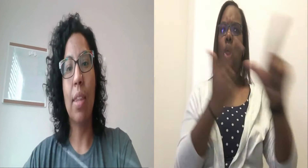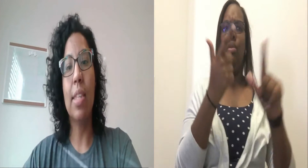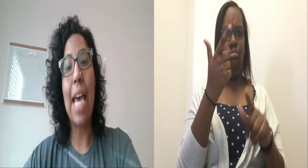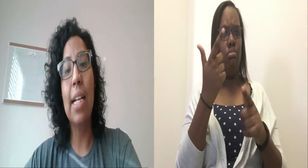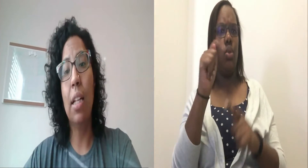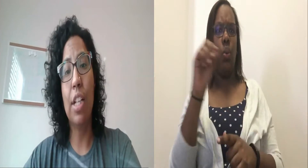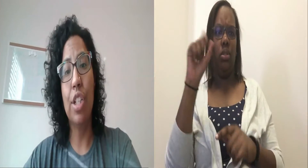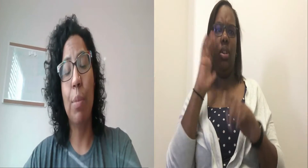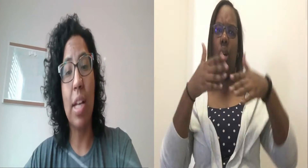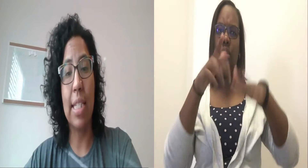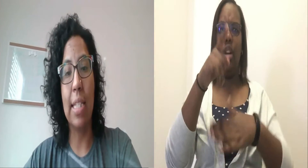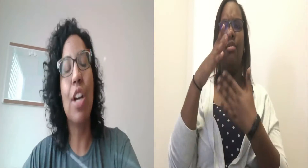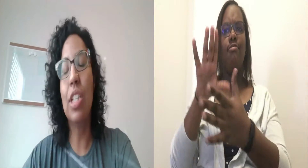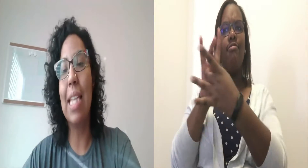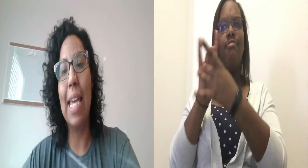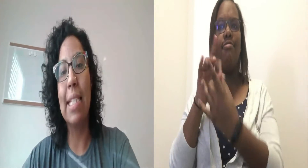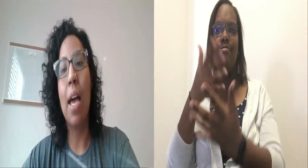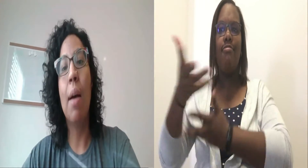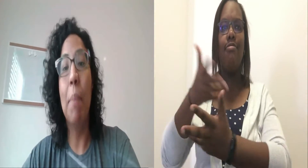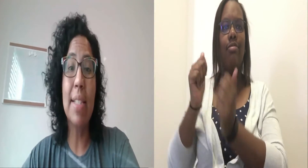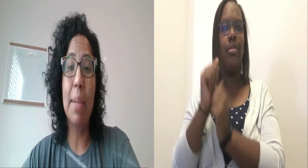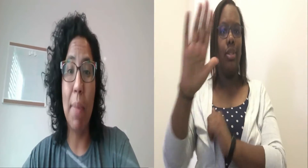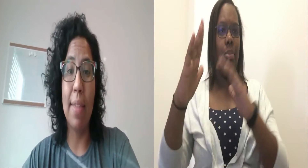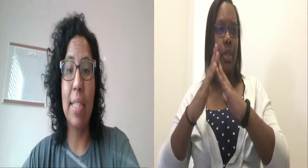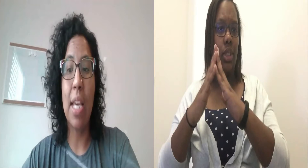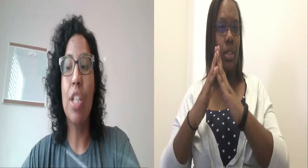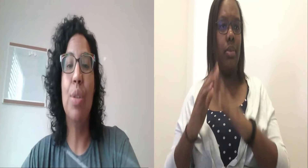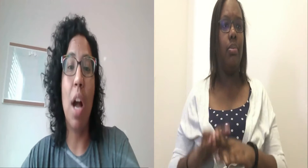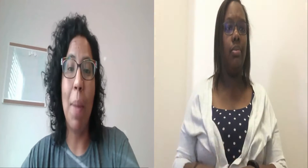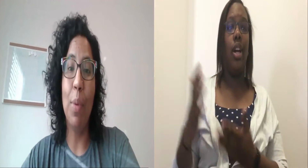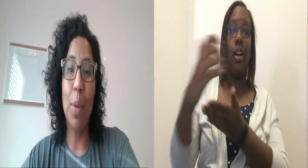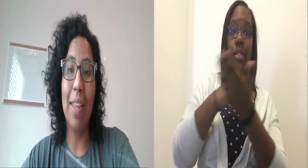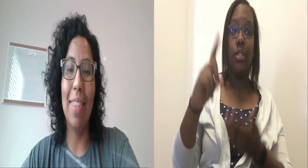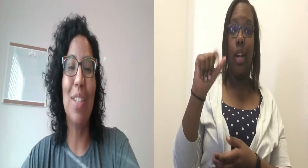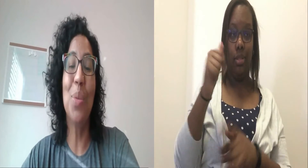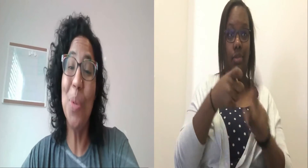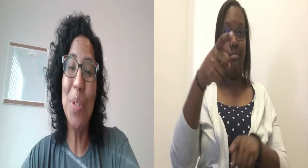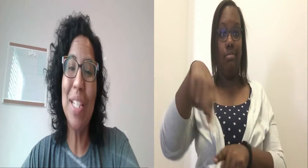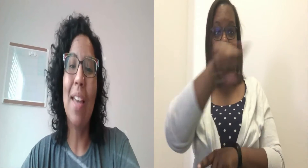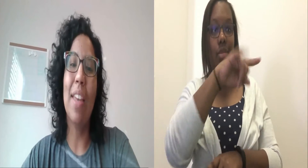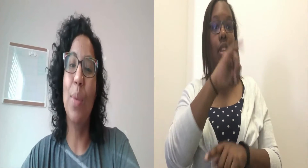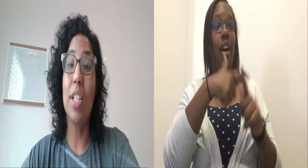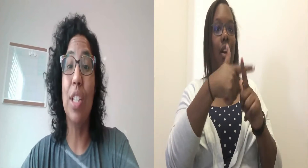the data collection process actually takes months and months to come up with tools that you want to